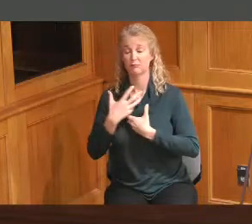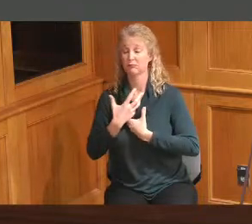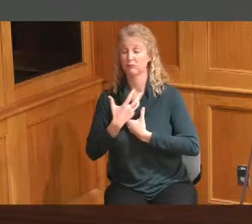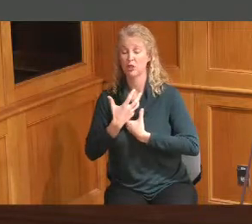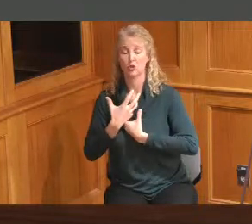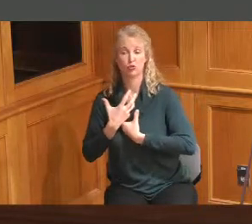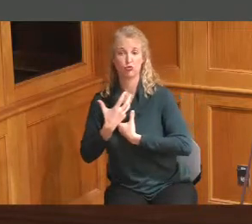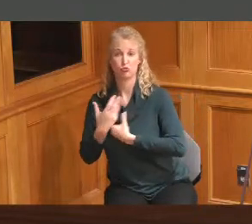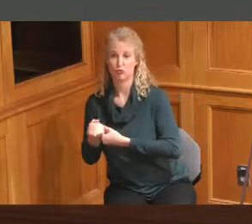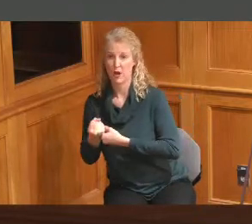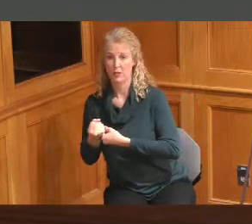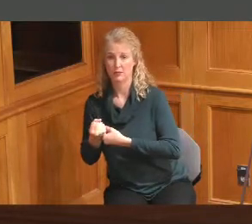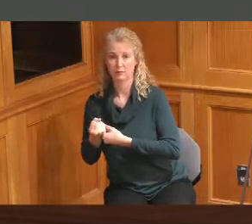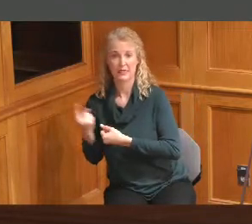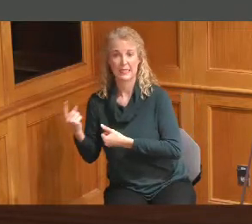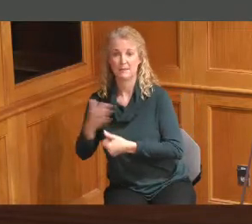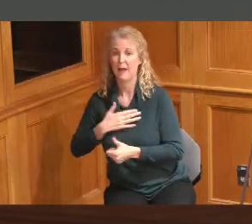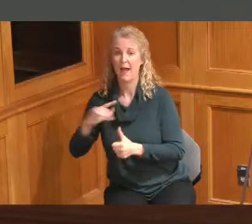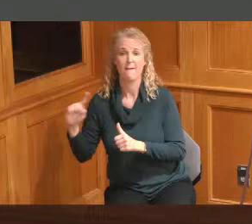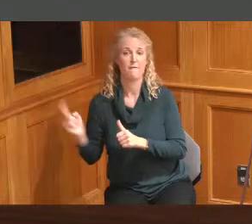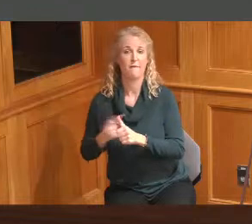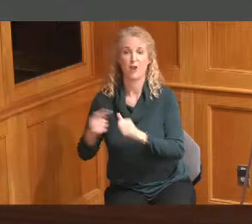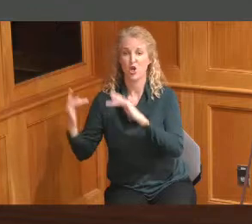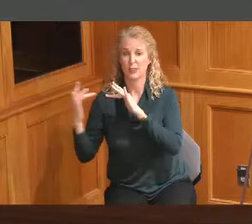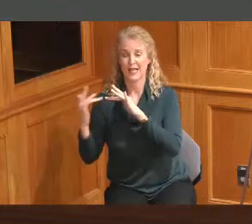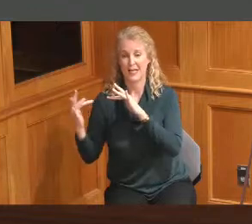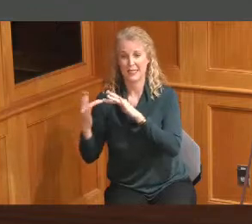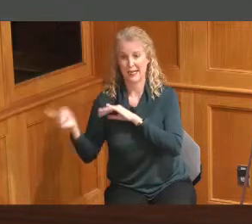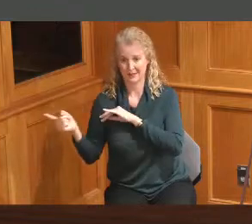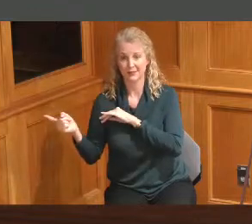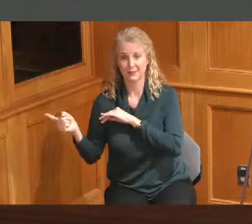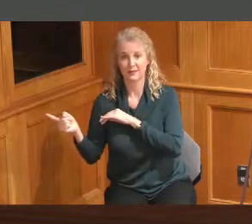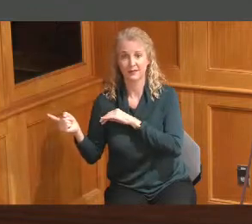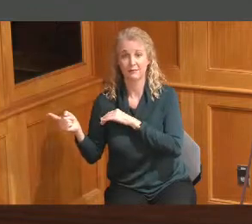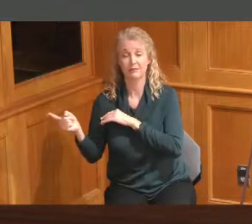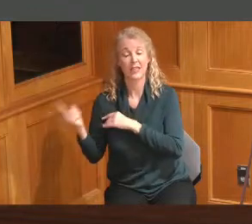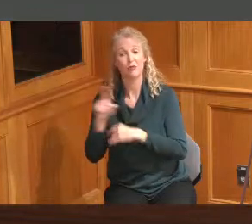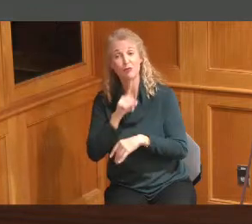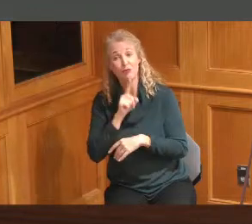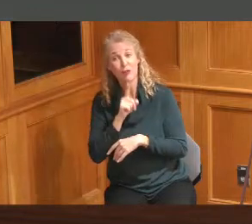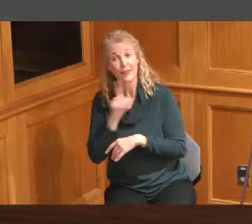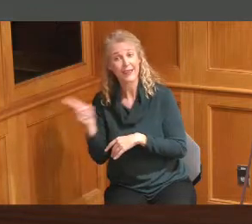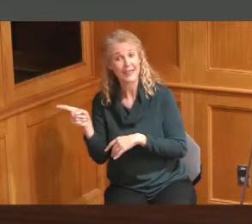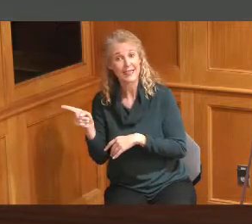he's one of my primary points of contact when all that's going on and even more so than that he and